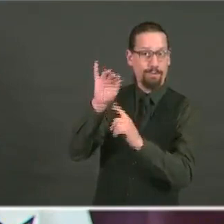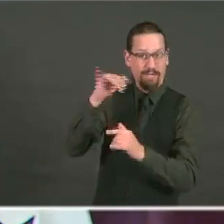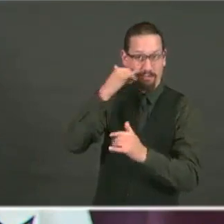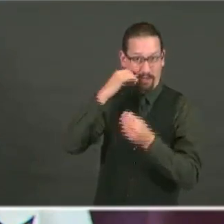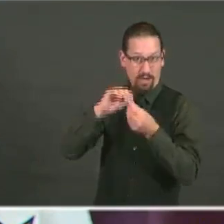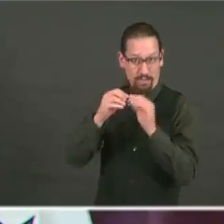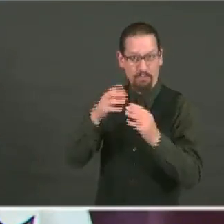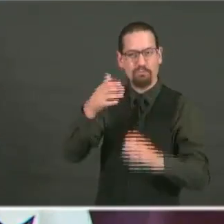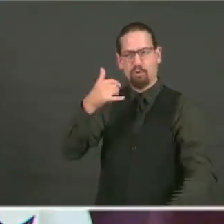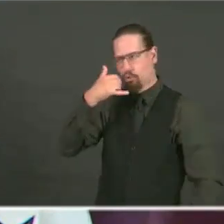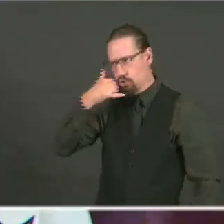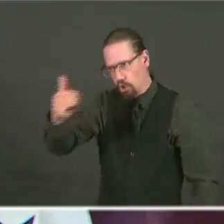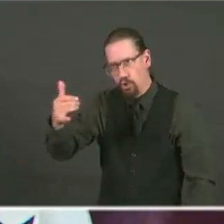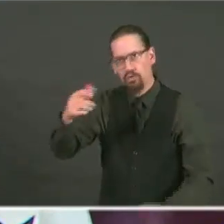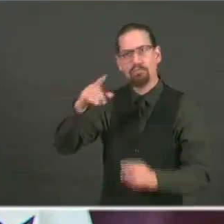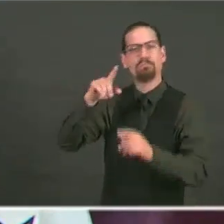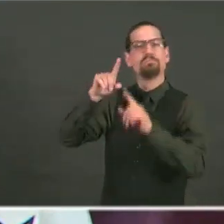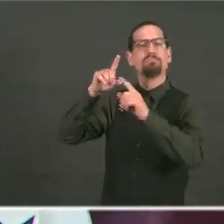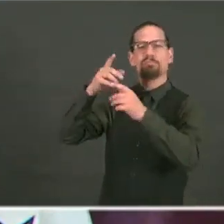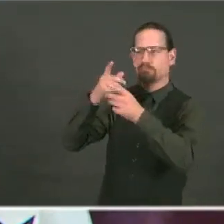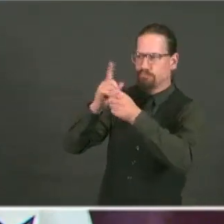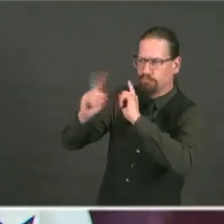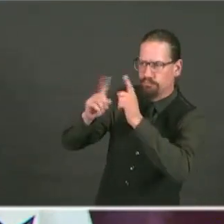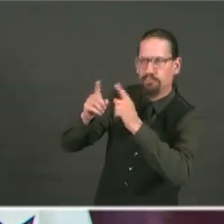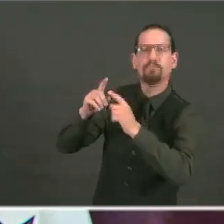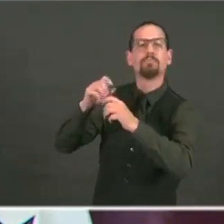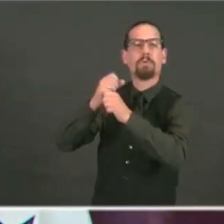WE WILL GET YOU IN RIGHT AWAY AND TESTED AND HAVE RESULTS THAT